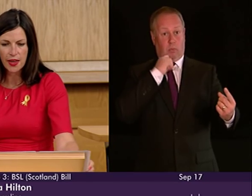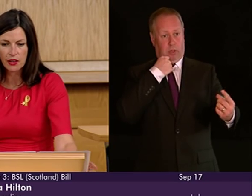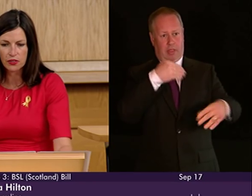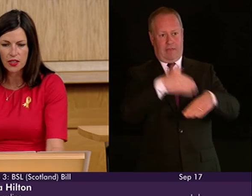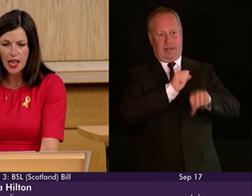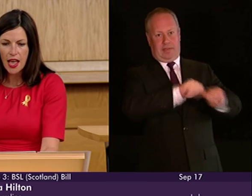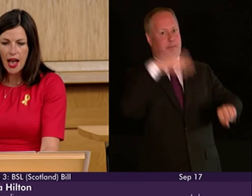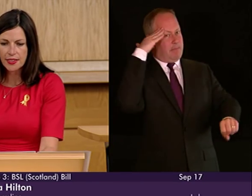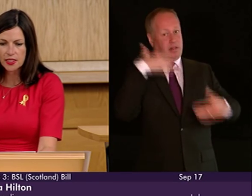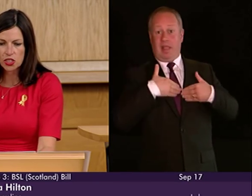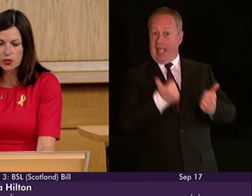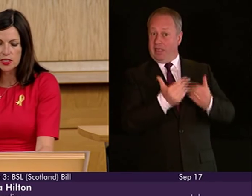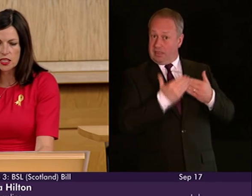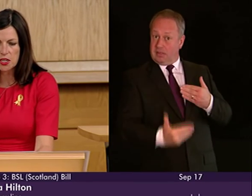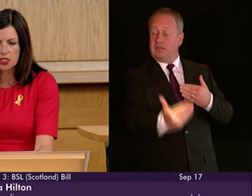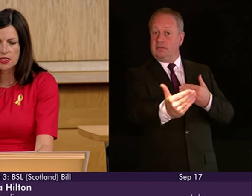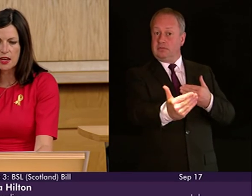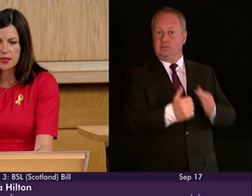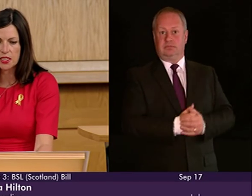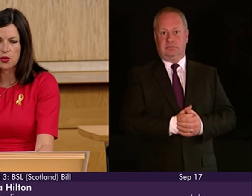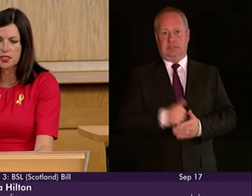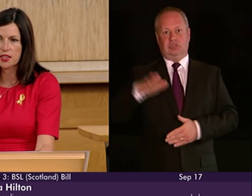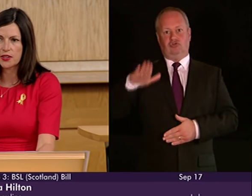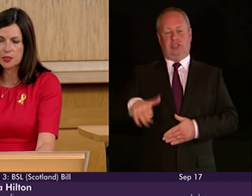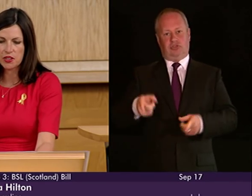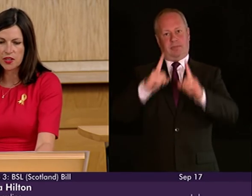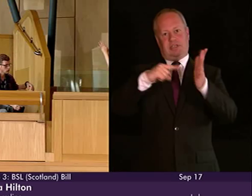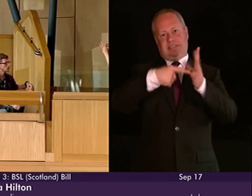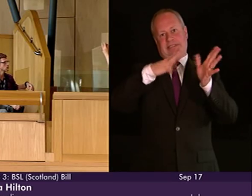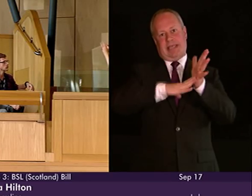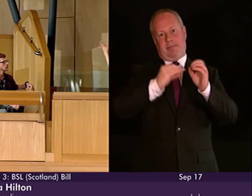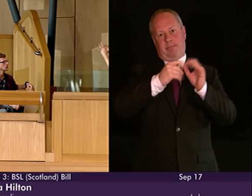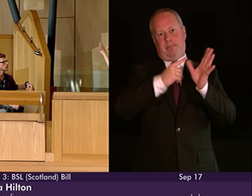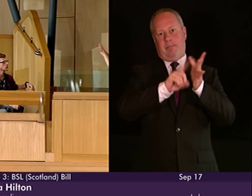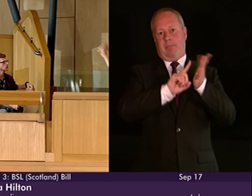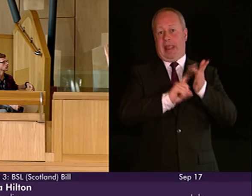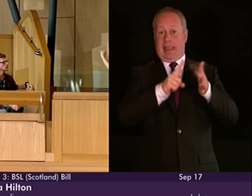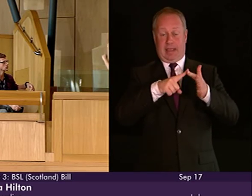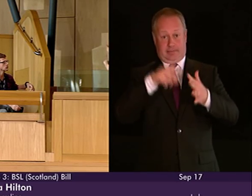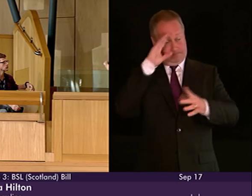mental health. As Scotland’s Commissioner for Children and Young People, Tam Baillie, pointed out in his briefing for the debate, the failure